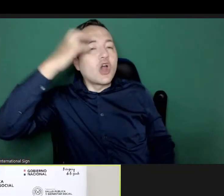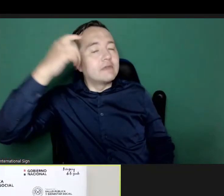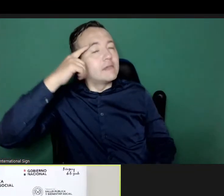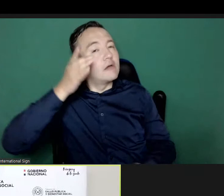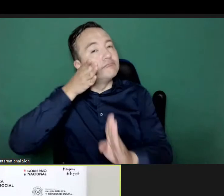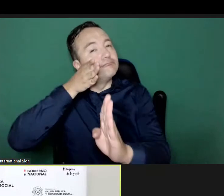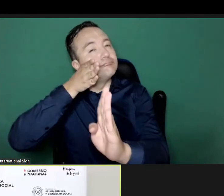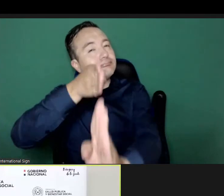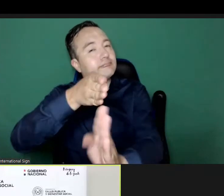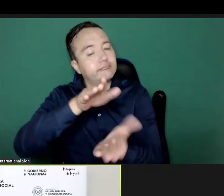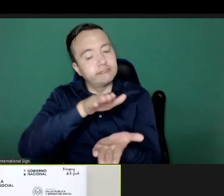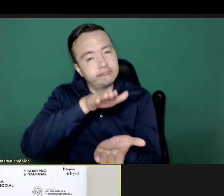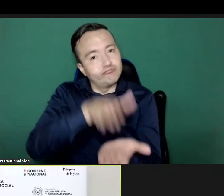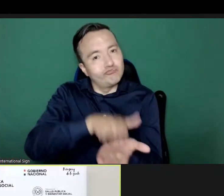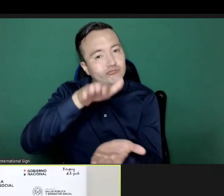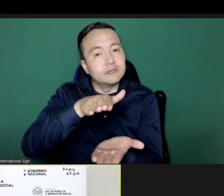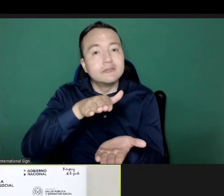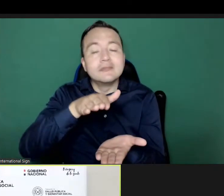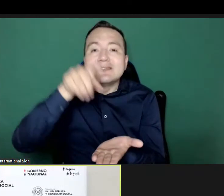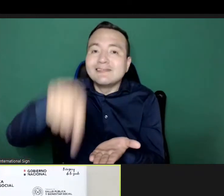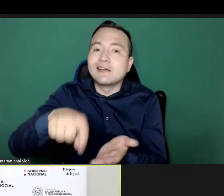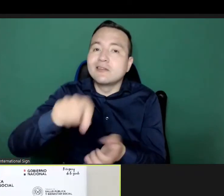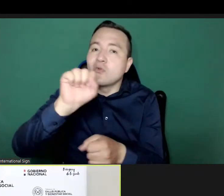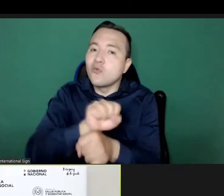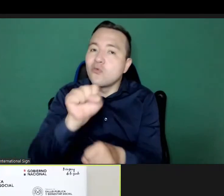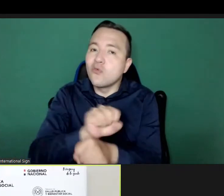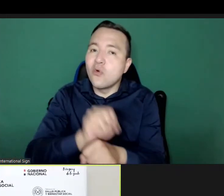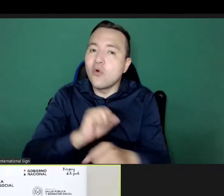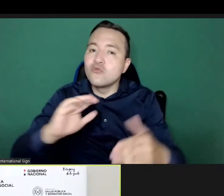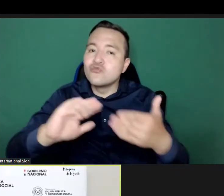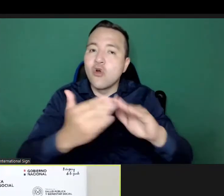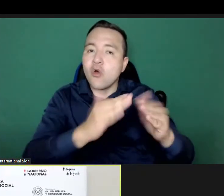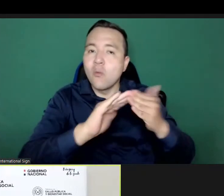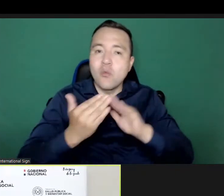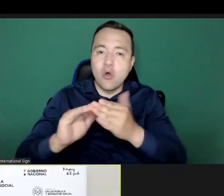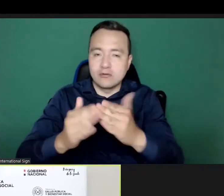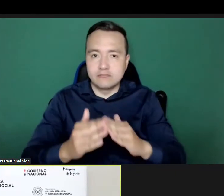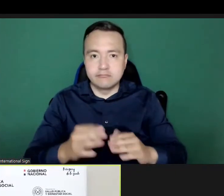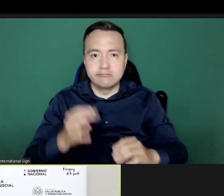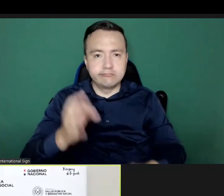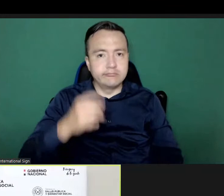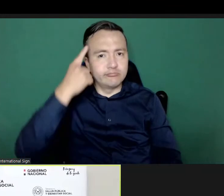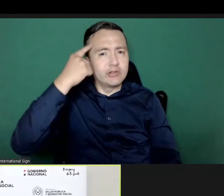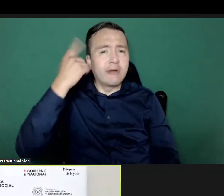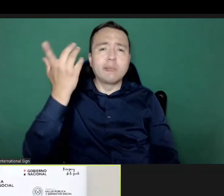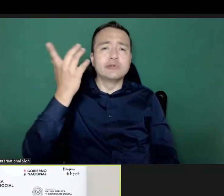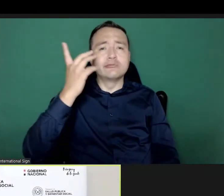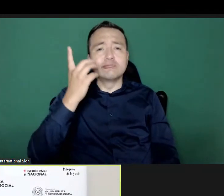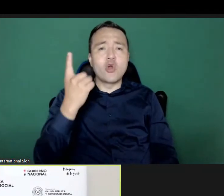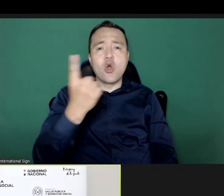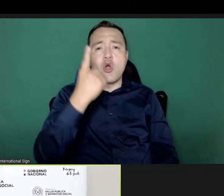that side of community work that we want to implement. Because we cannot imagine care only for